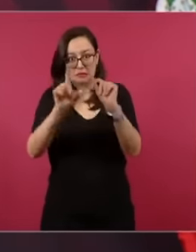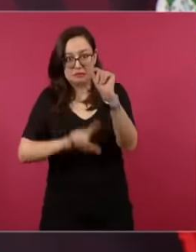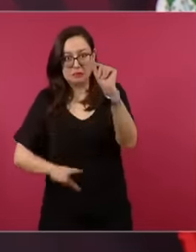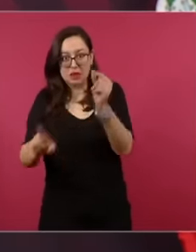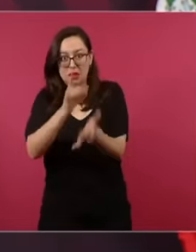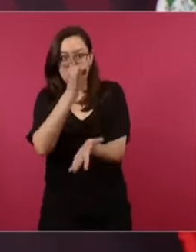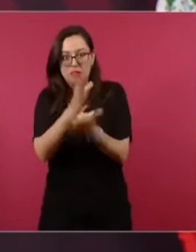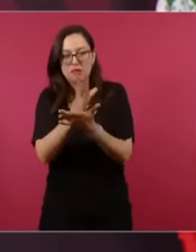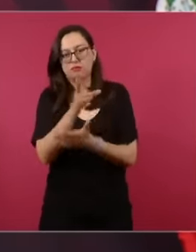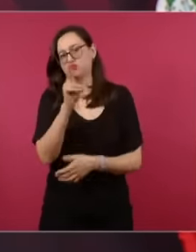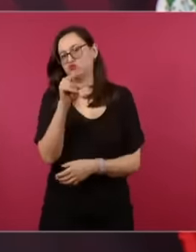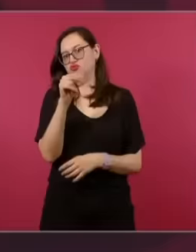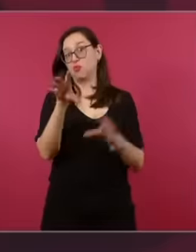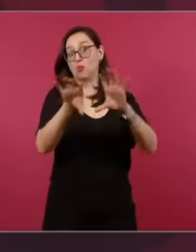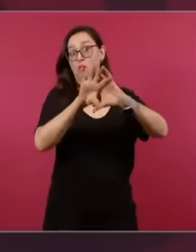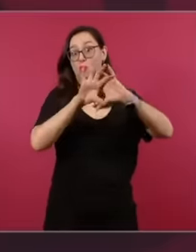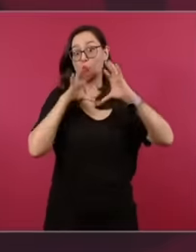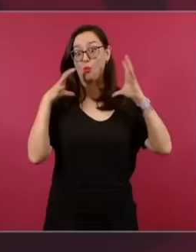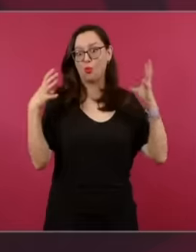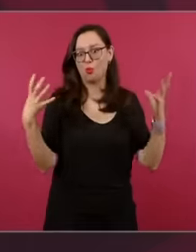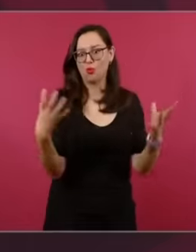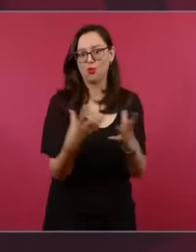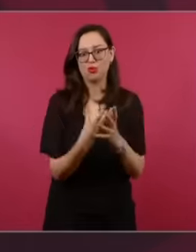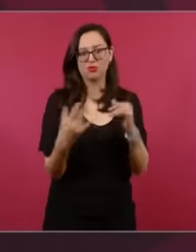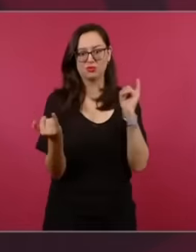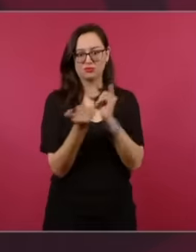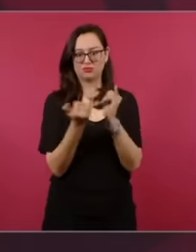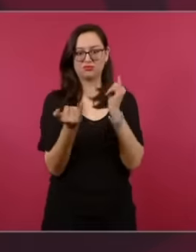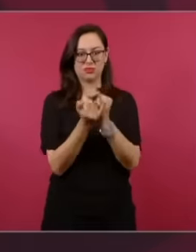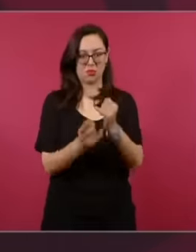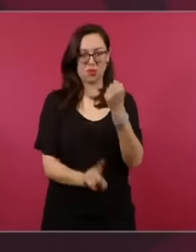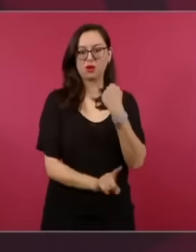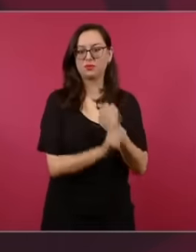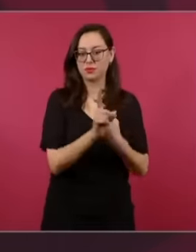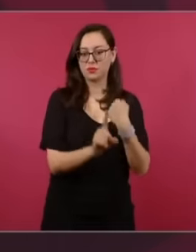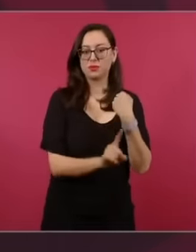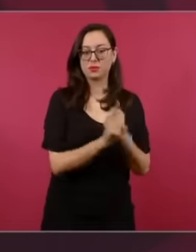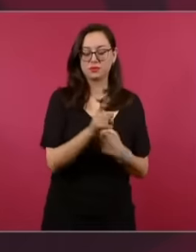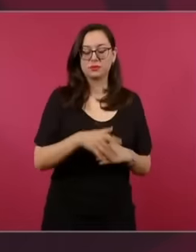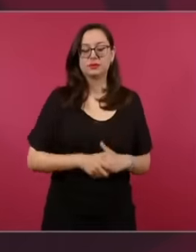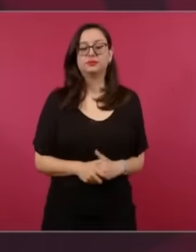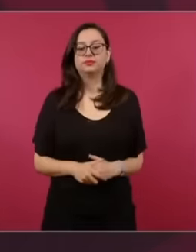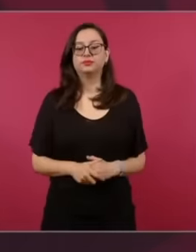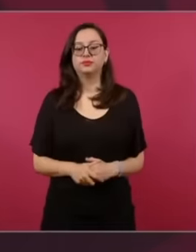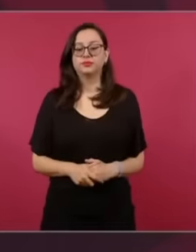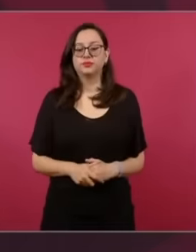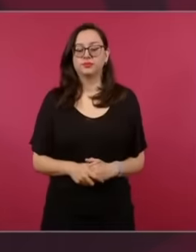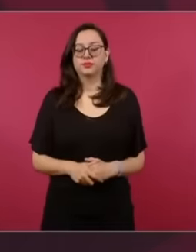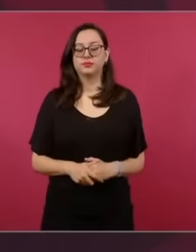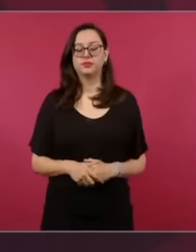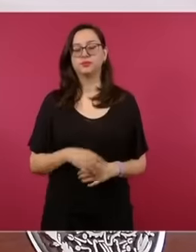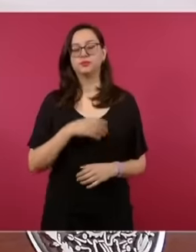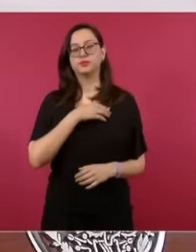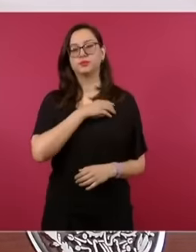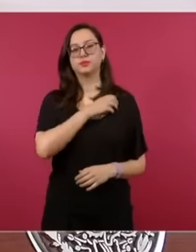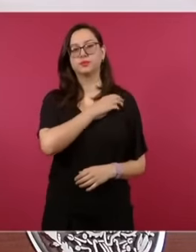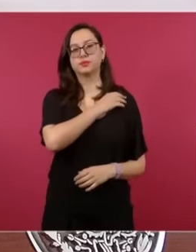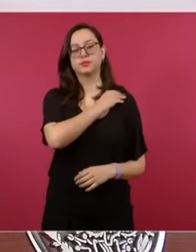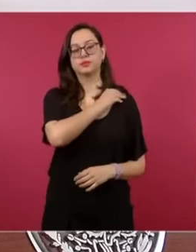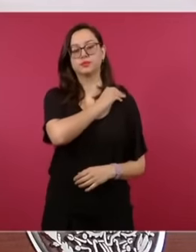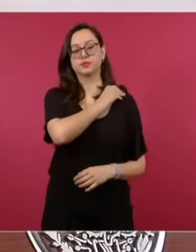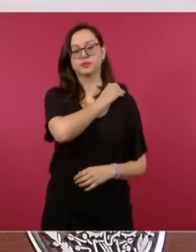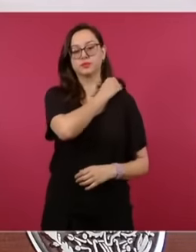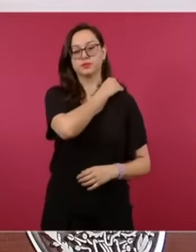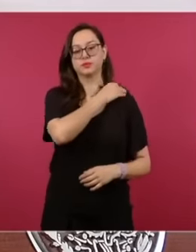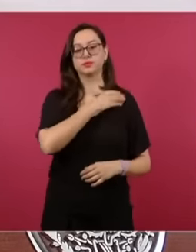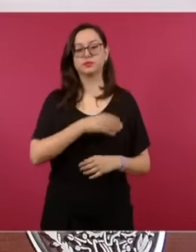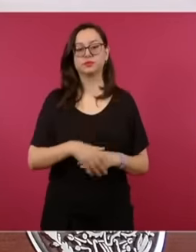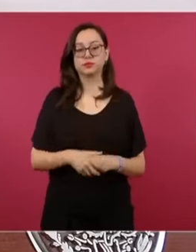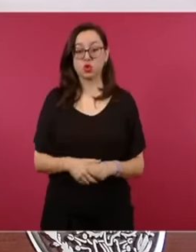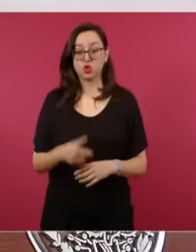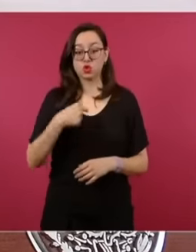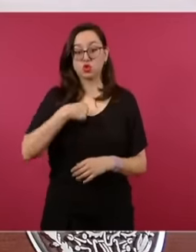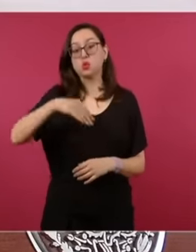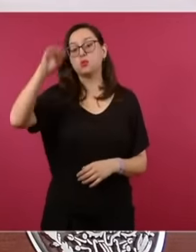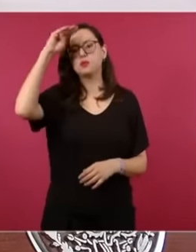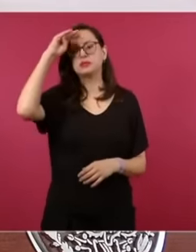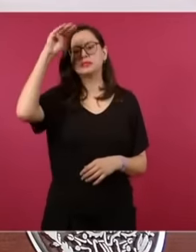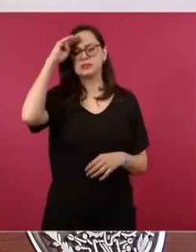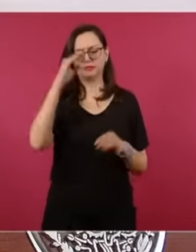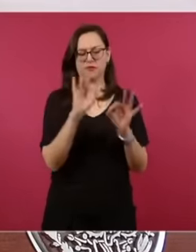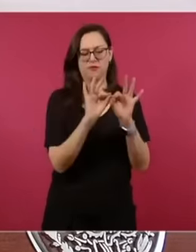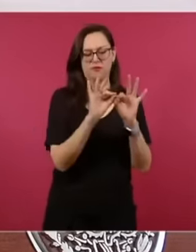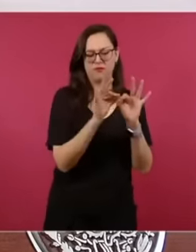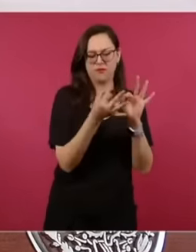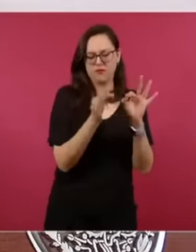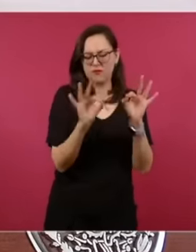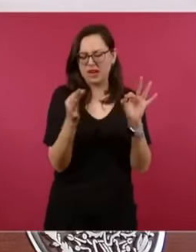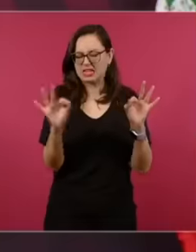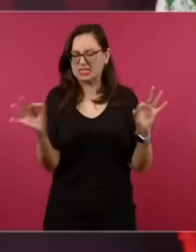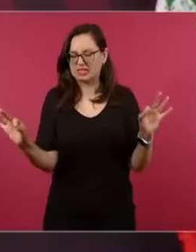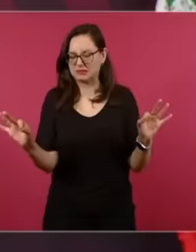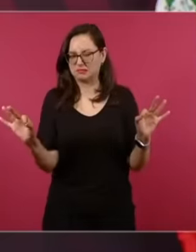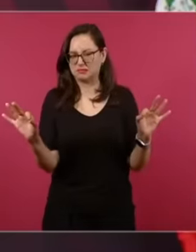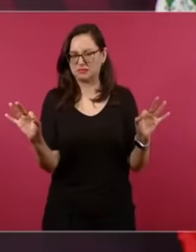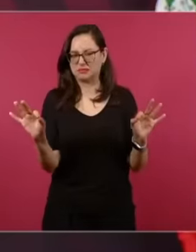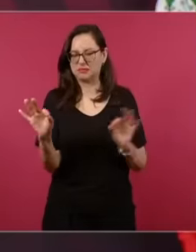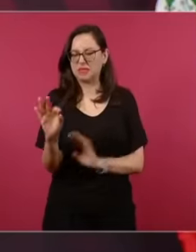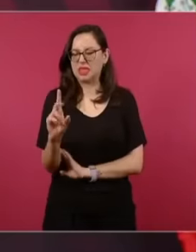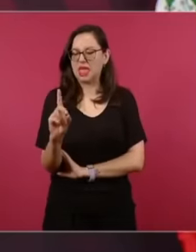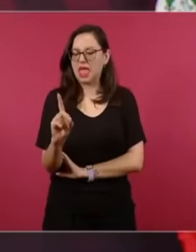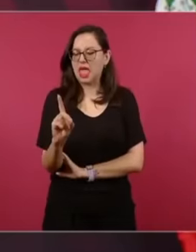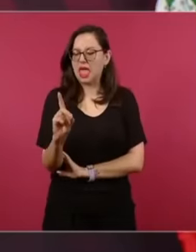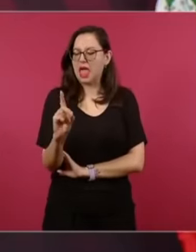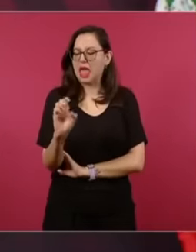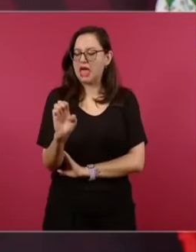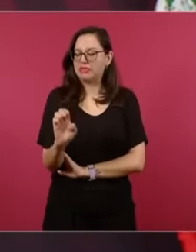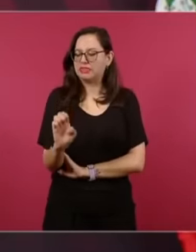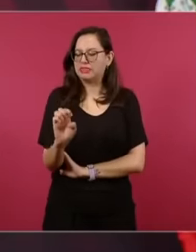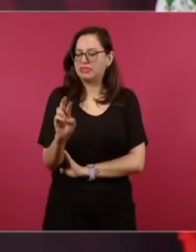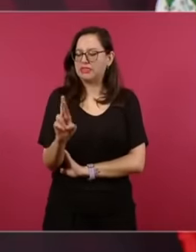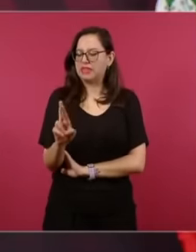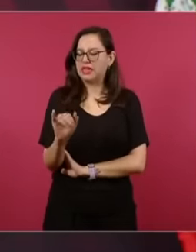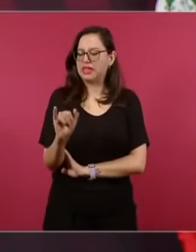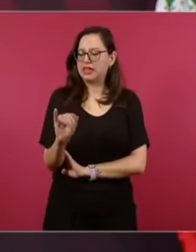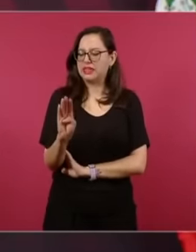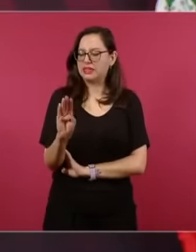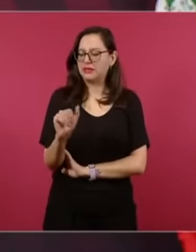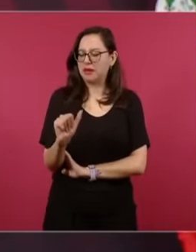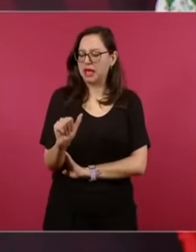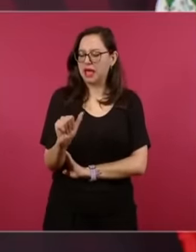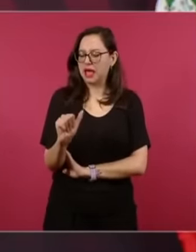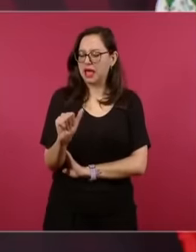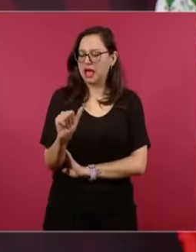that the phrase derived from authoritarianism. I just heard it about a month ago and I asked who